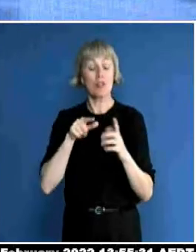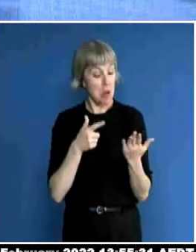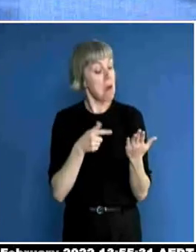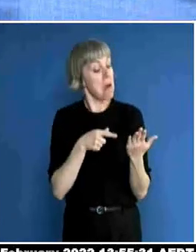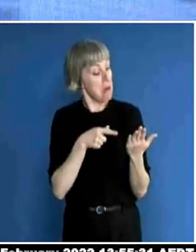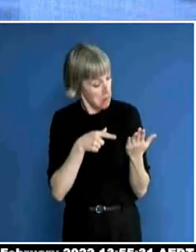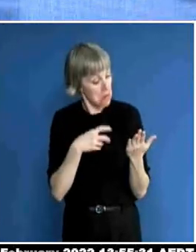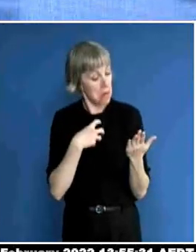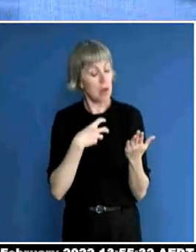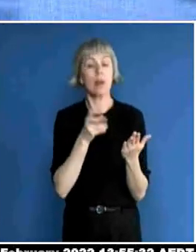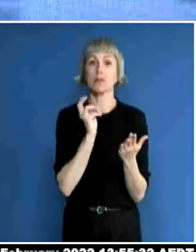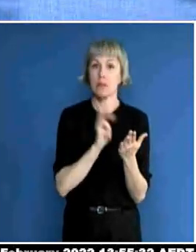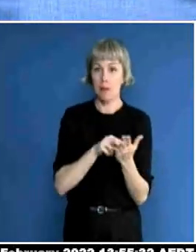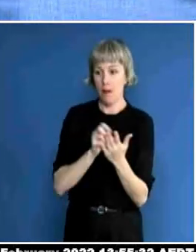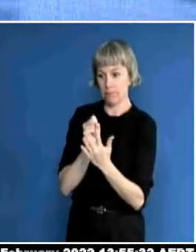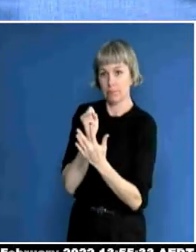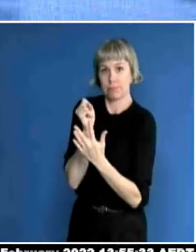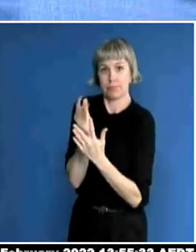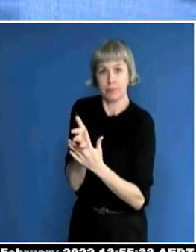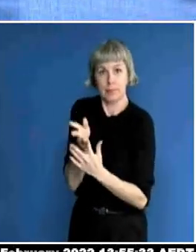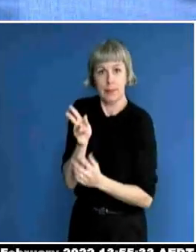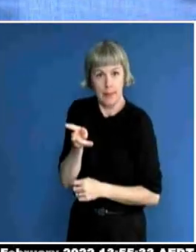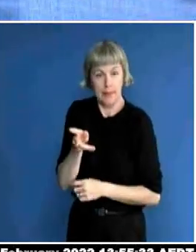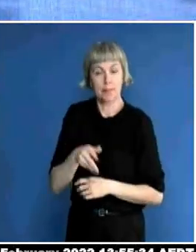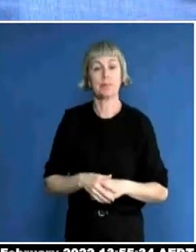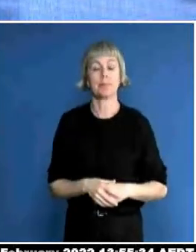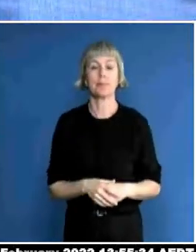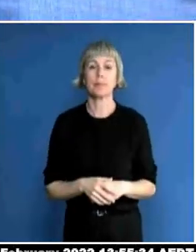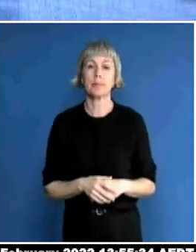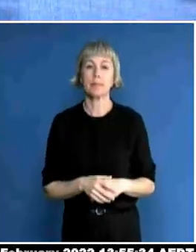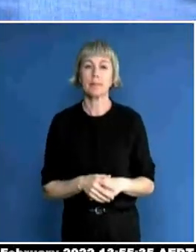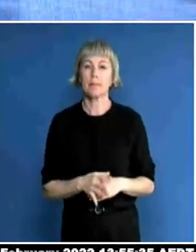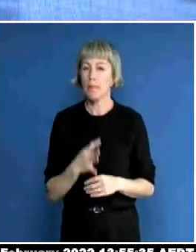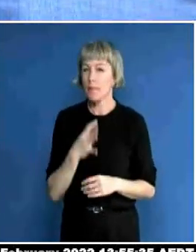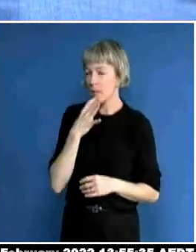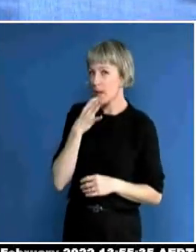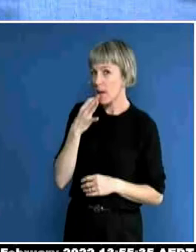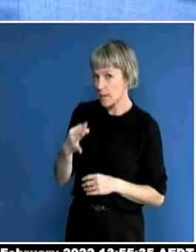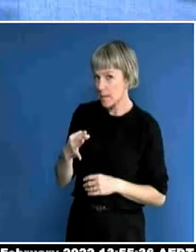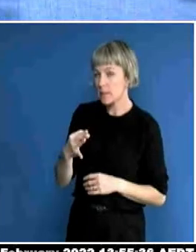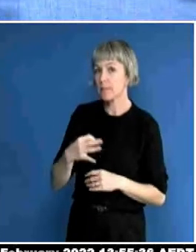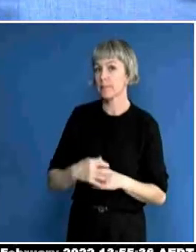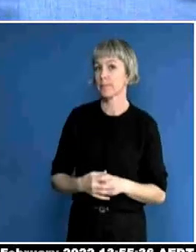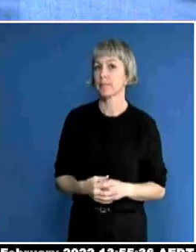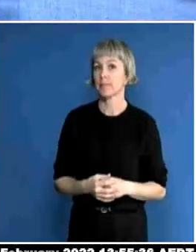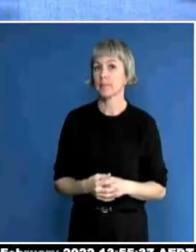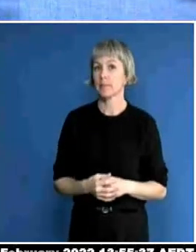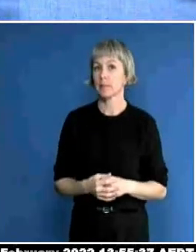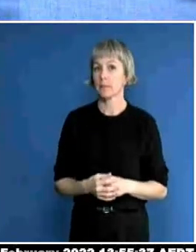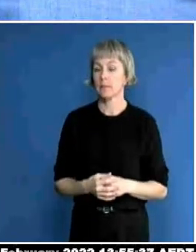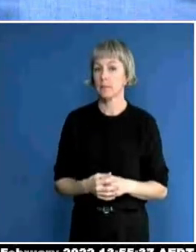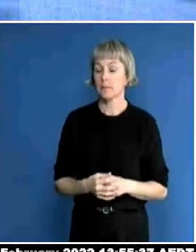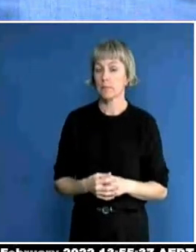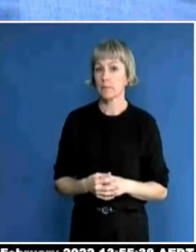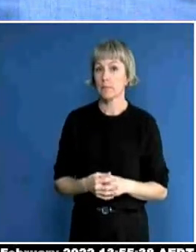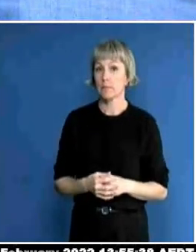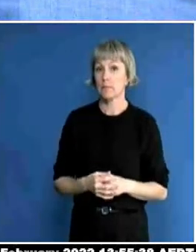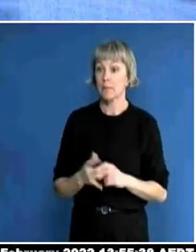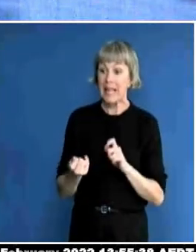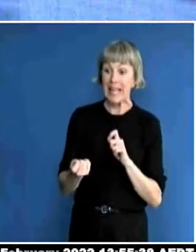Could I ask you this question: in terms of the email offer from AimBig and the contract